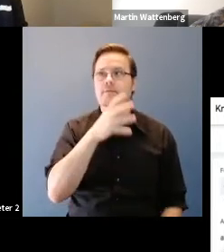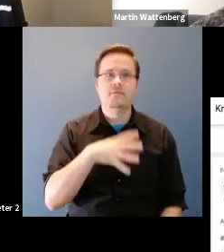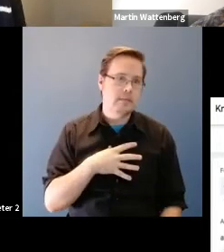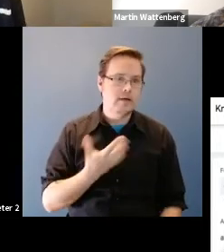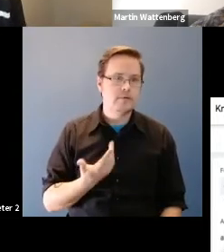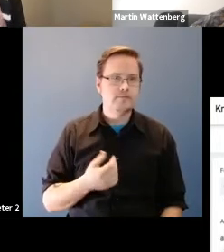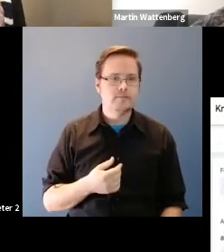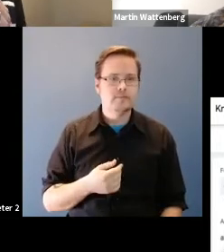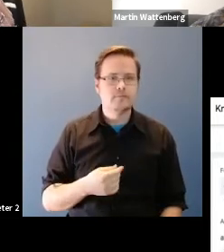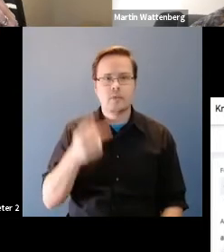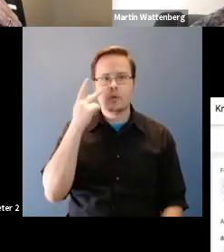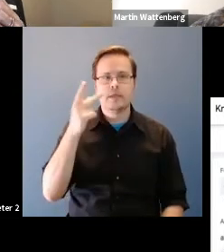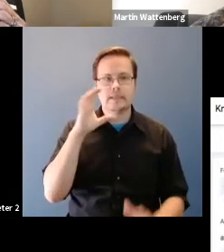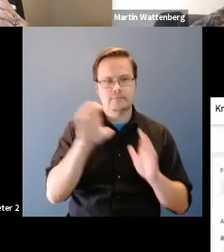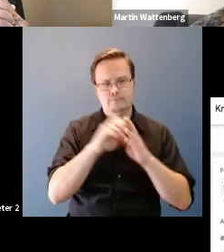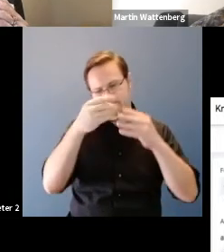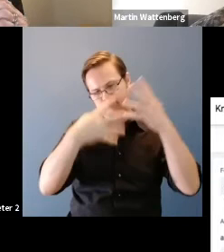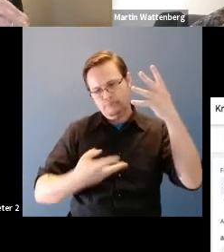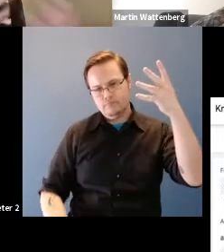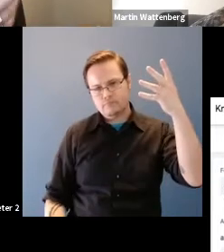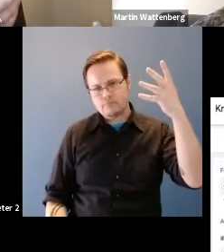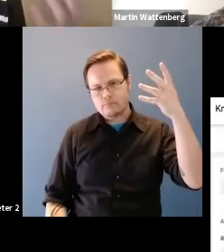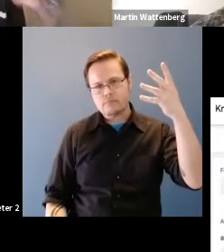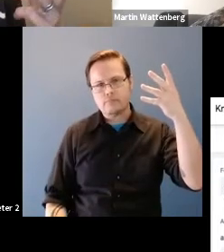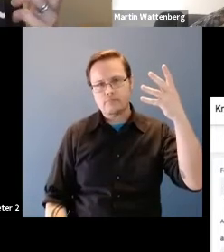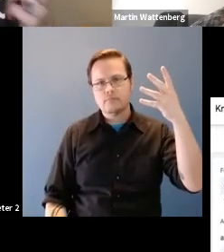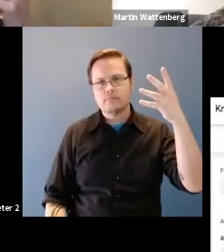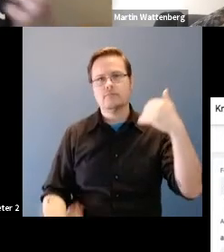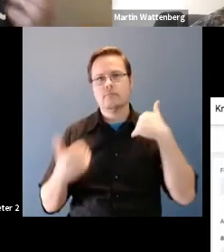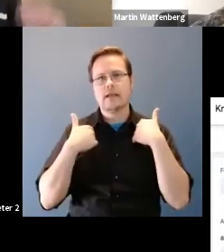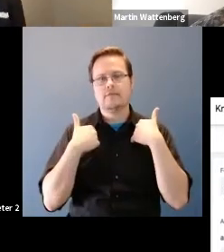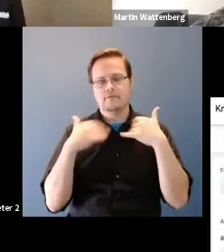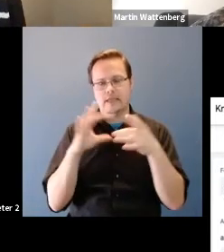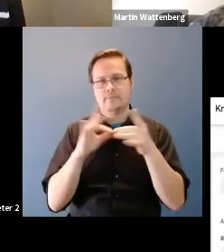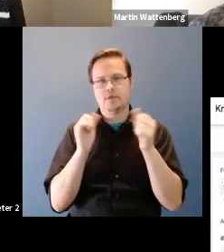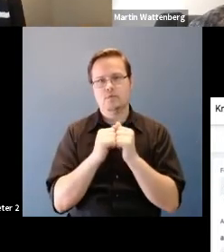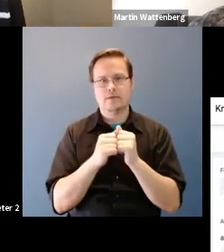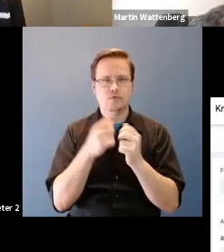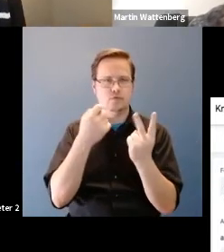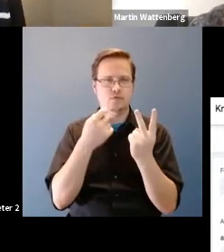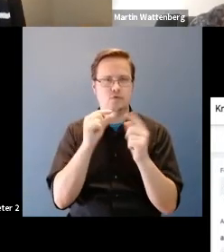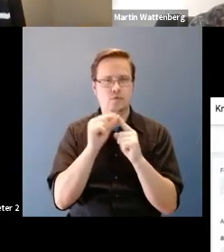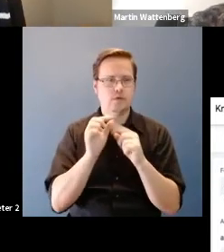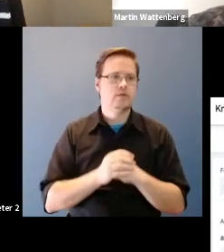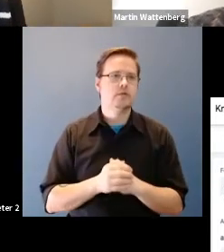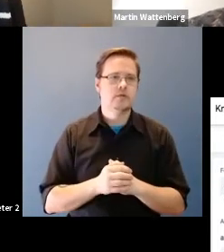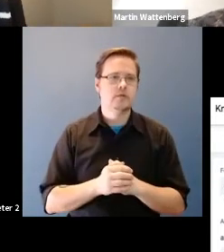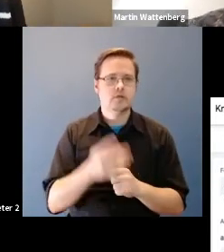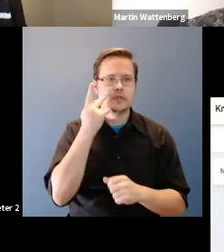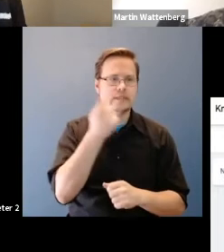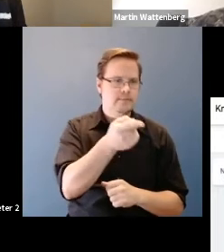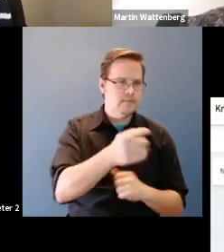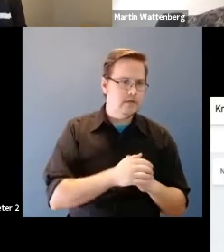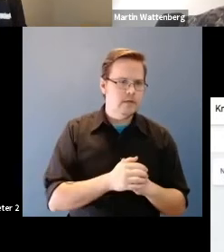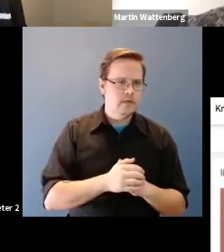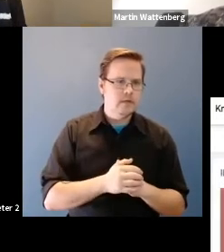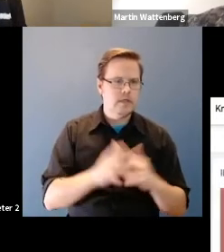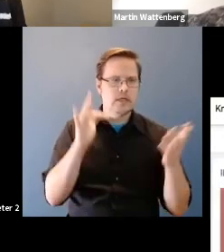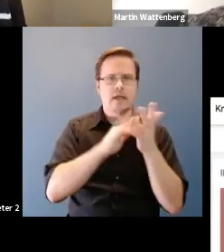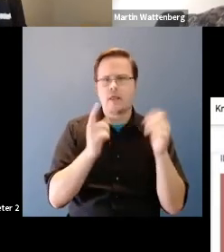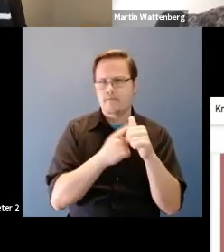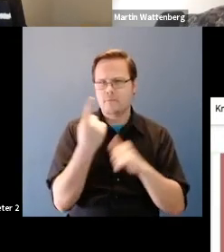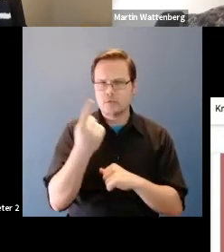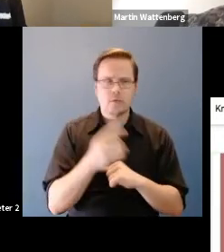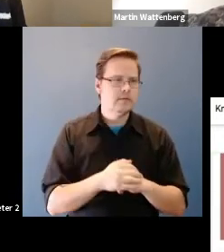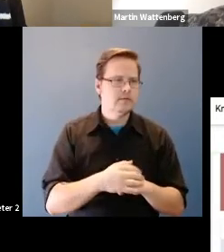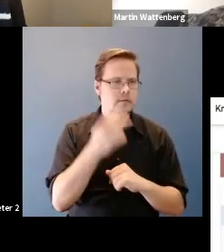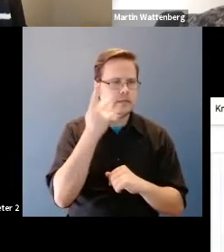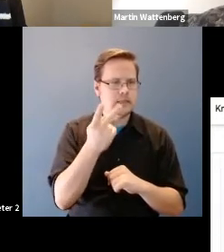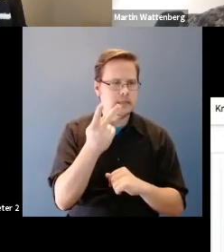Fernanda Viegas: These are the, these are the images that had been captioned with these two words in fact let's look at this let's click on on this very first one and let's look at the captions.